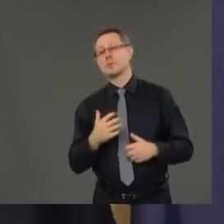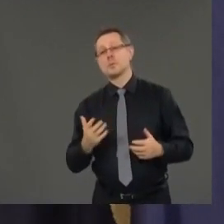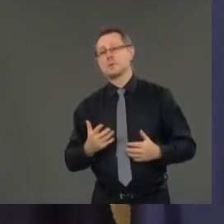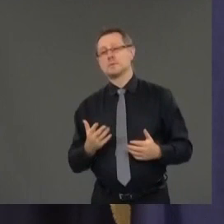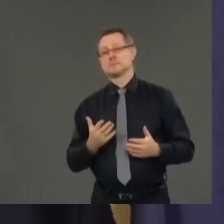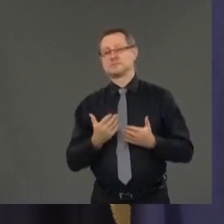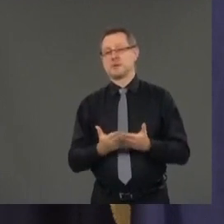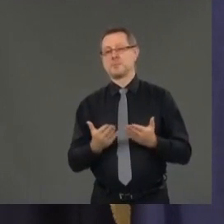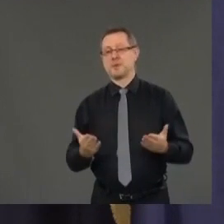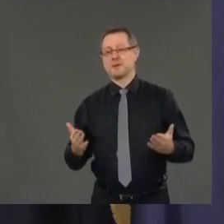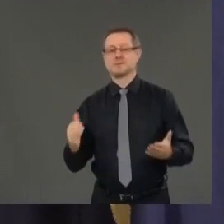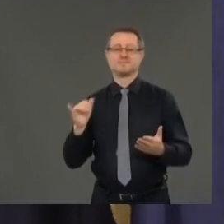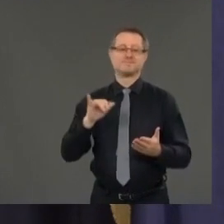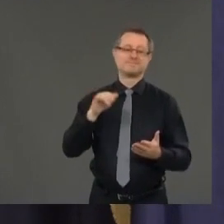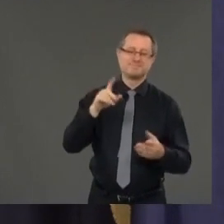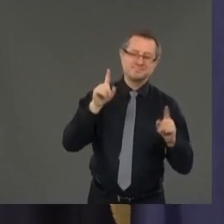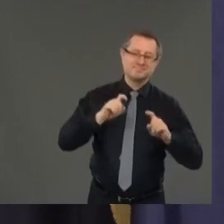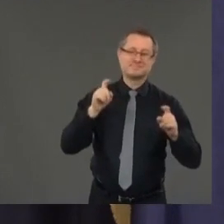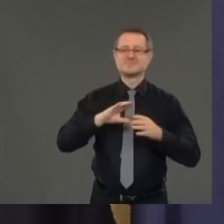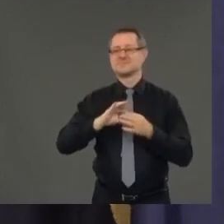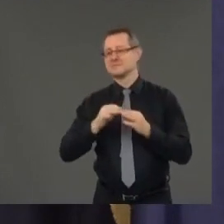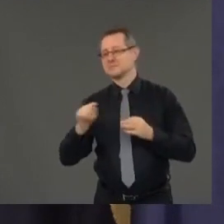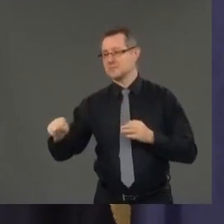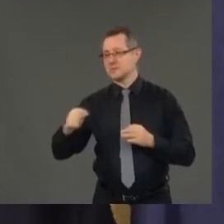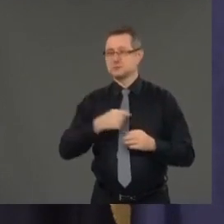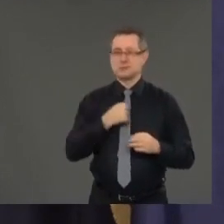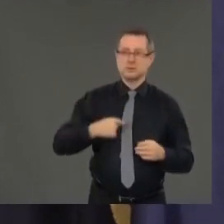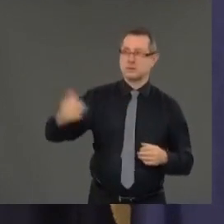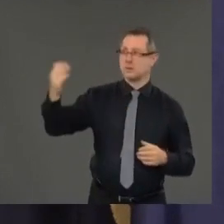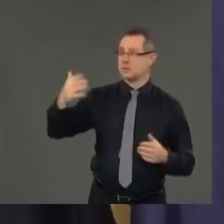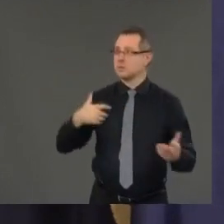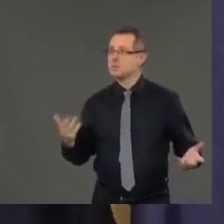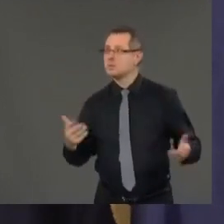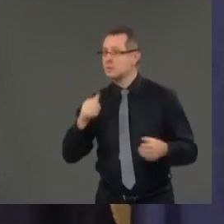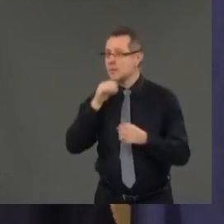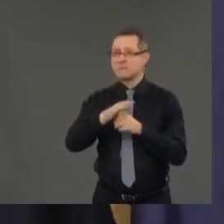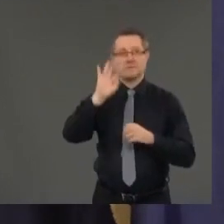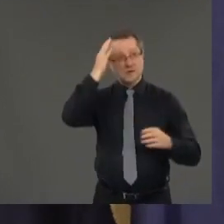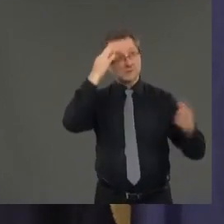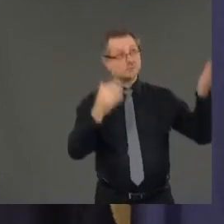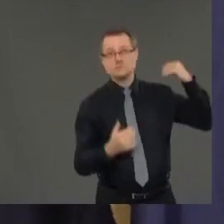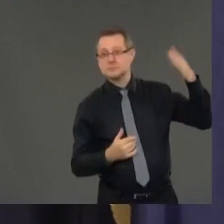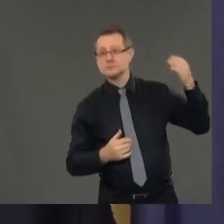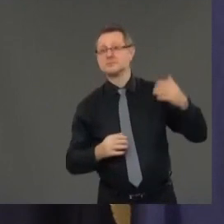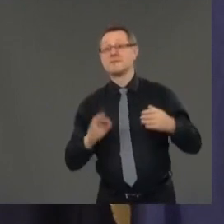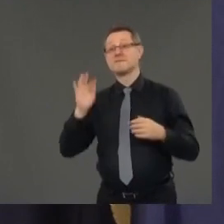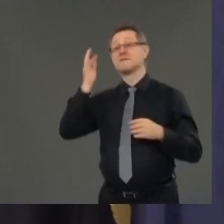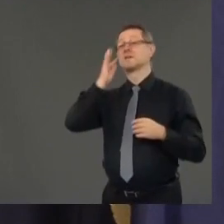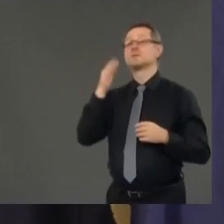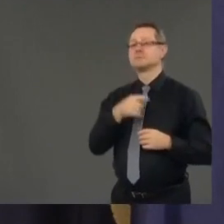SOME OF THE NATIONAL LABS SAY THE PROBLEM IS THE SUPPLY CHAIN. AND A LOT OF THE SUPPLIES COME FROM CHINA.